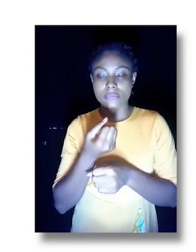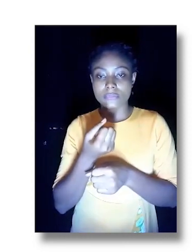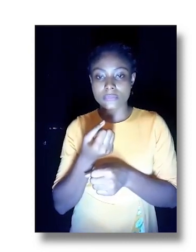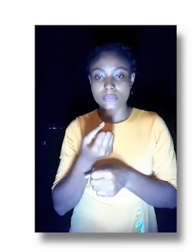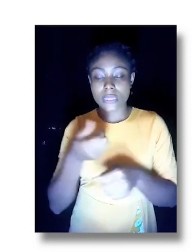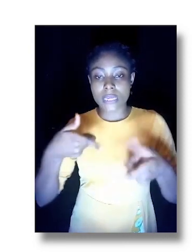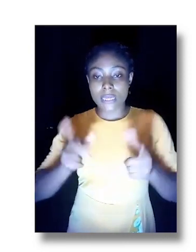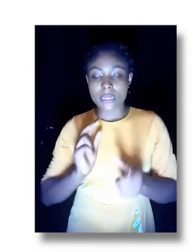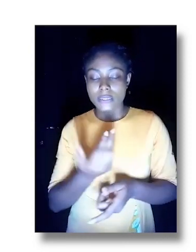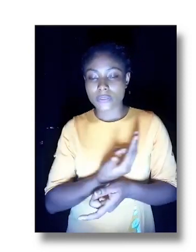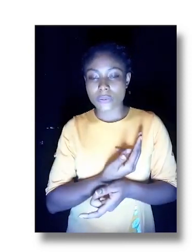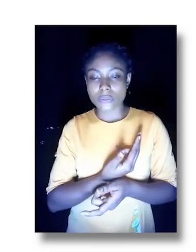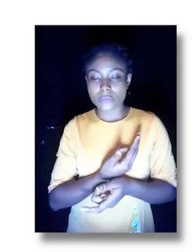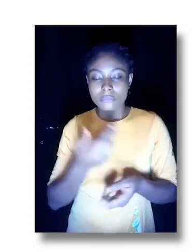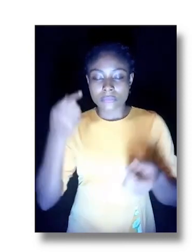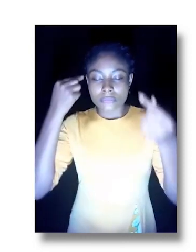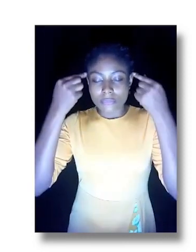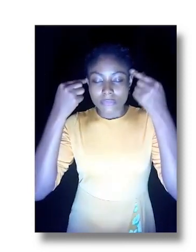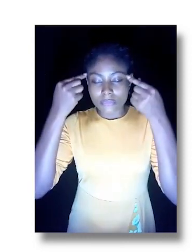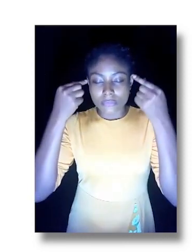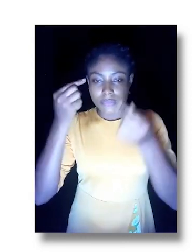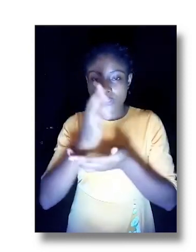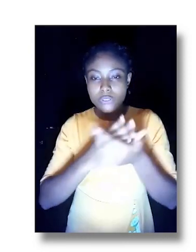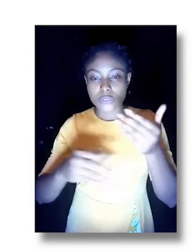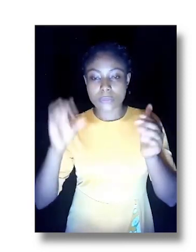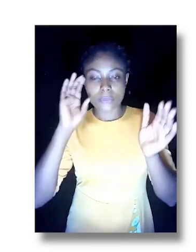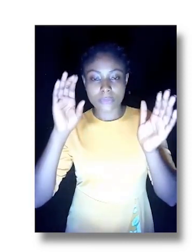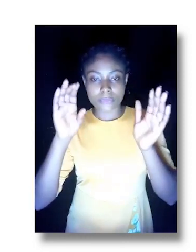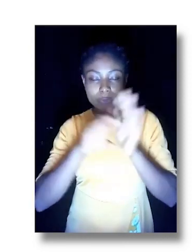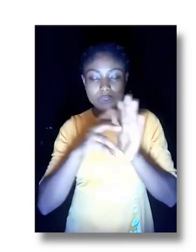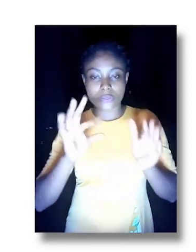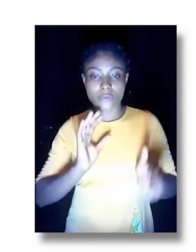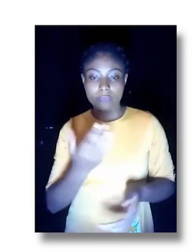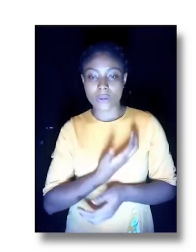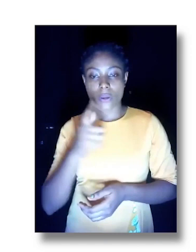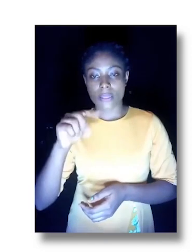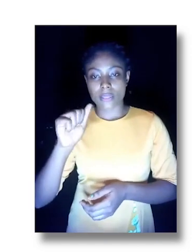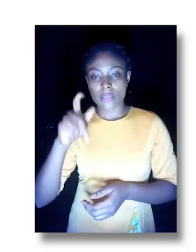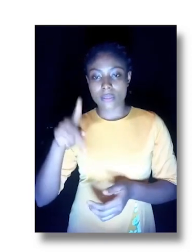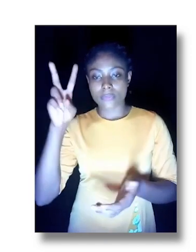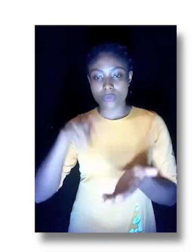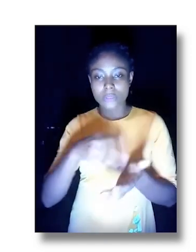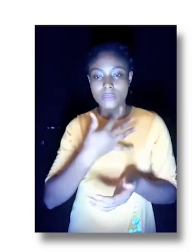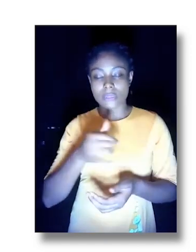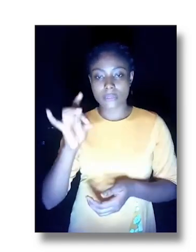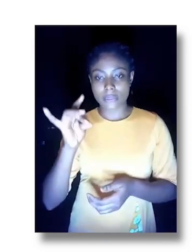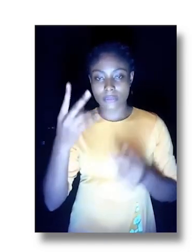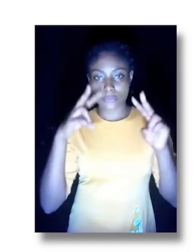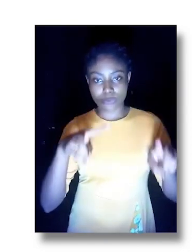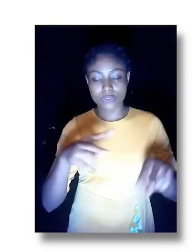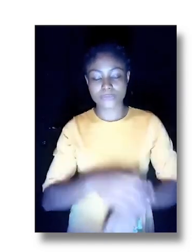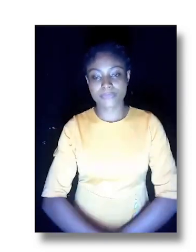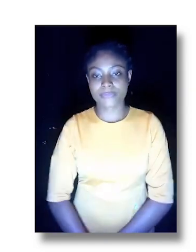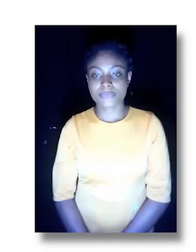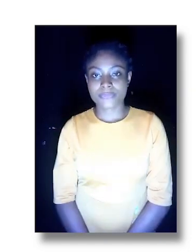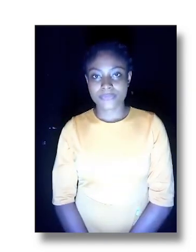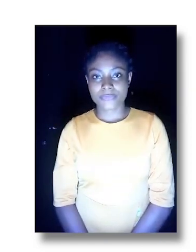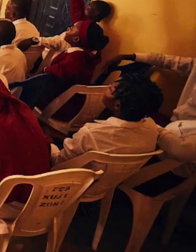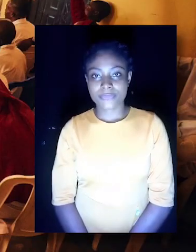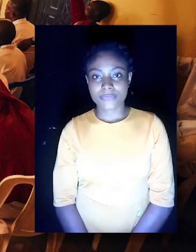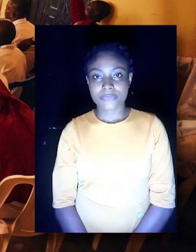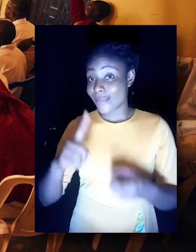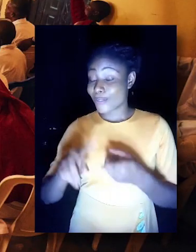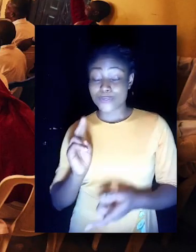Let’s reflect on how some of the images of our TAP 2018 were taken.